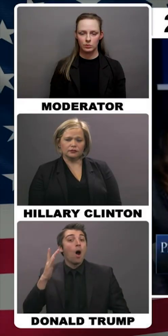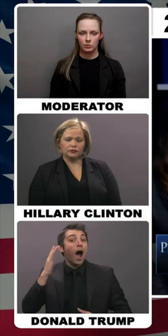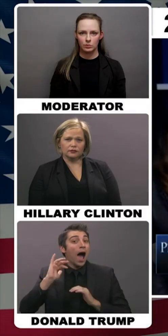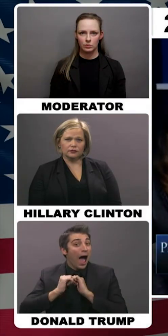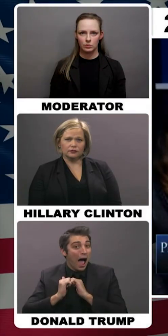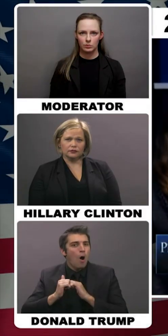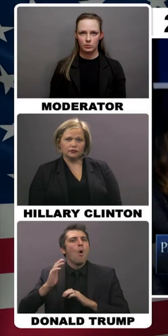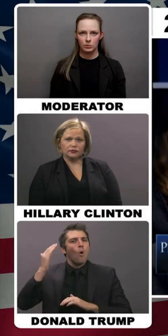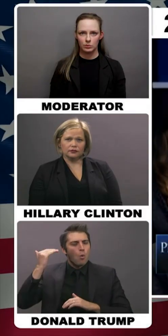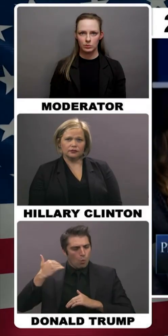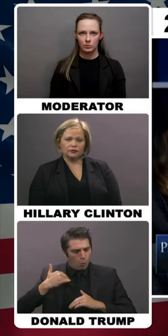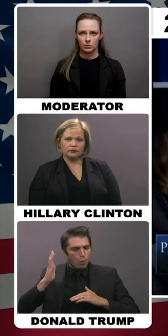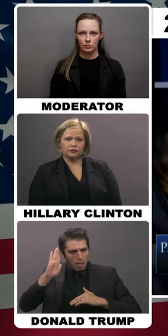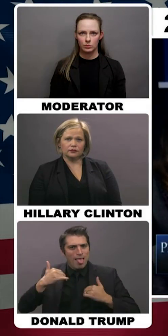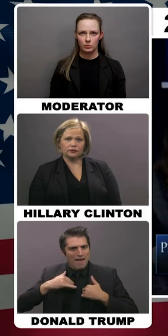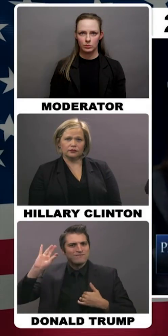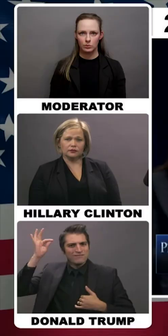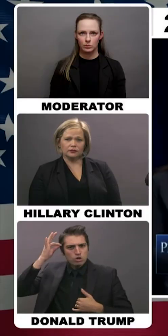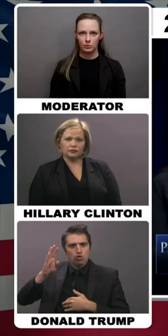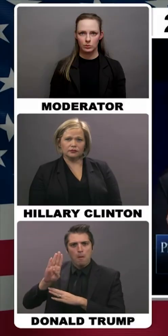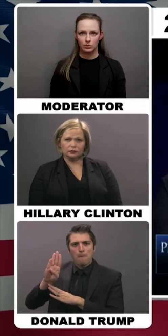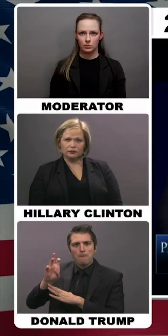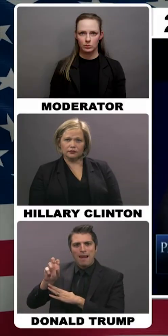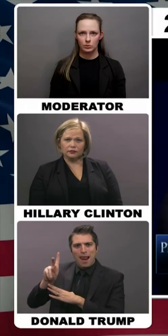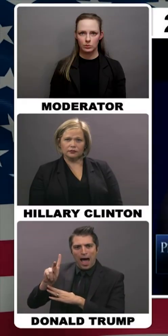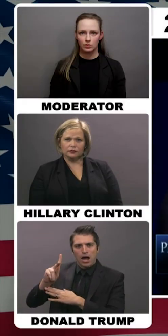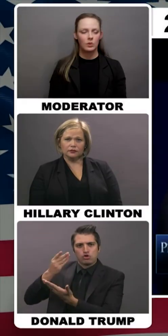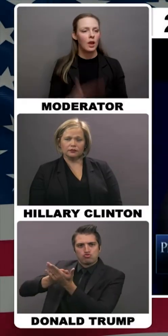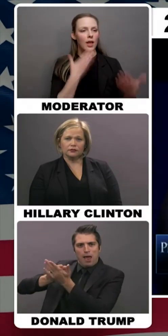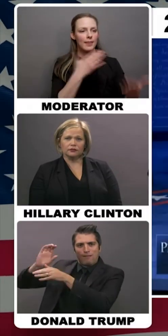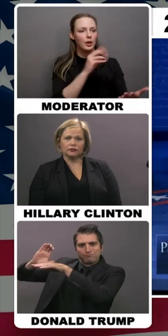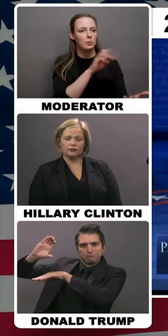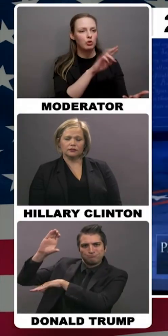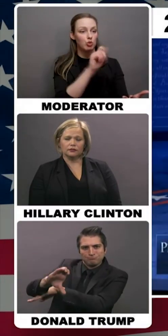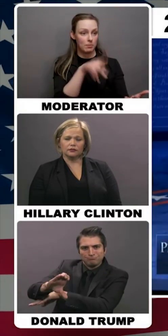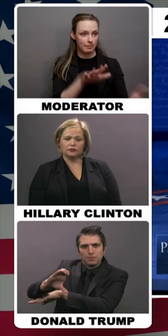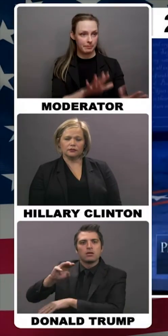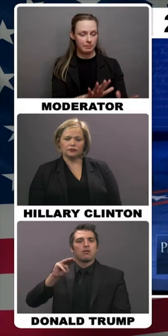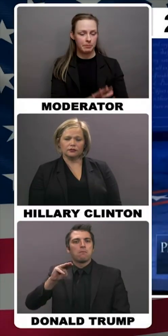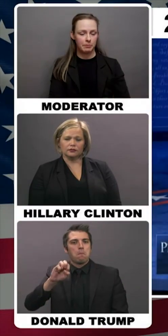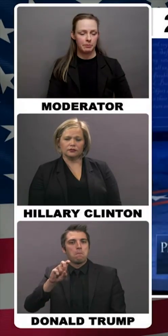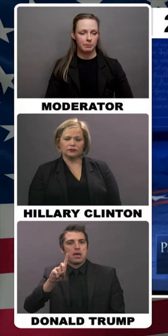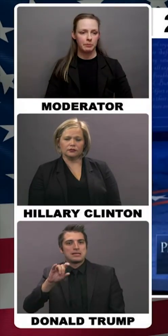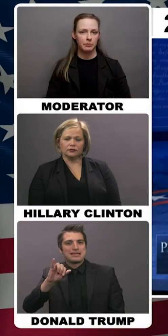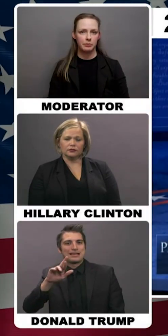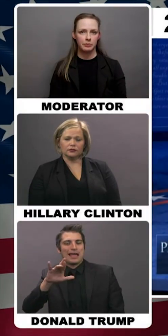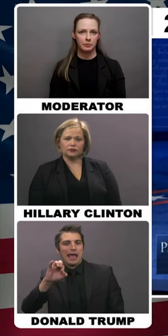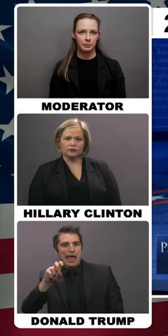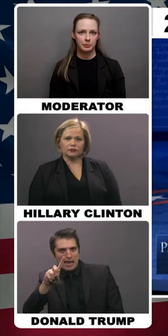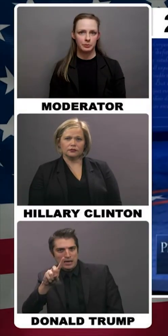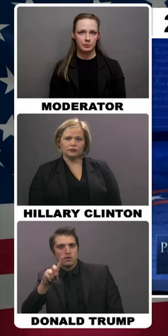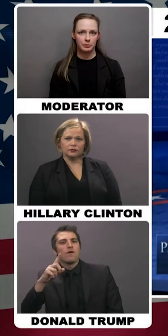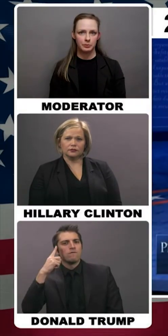We're gonna block grant into me Medicaid into the states. Thank you Mr. Trump. So that we will be able to take care of people without the necessary